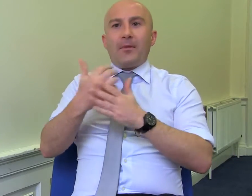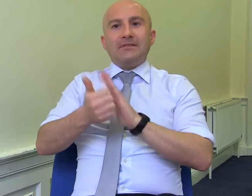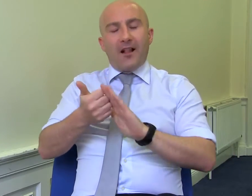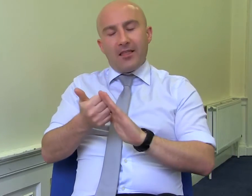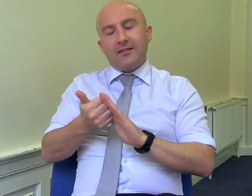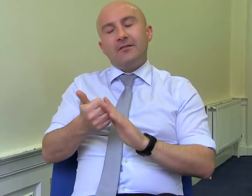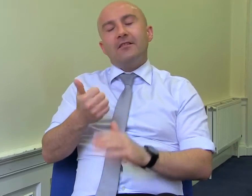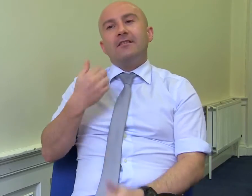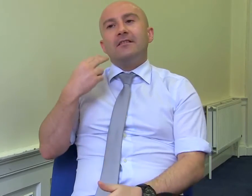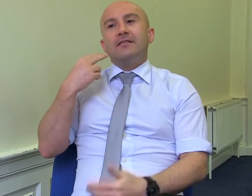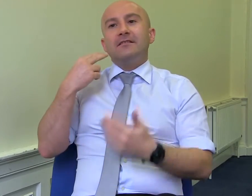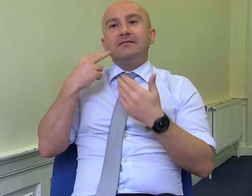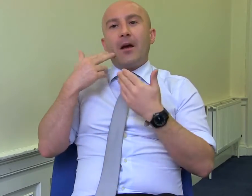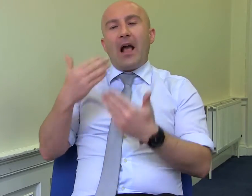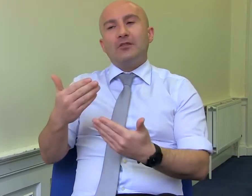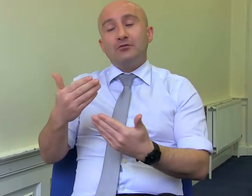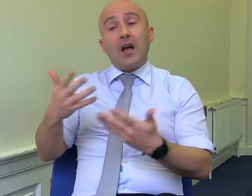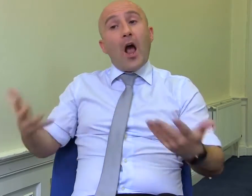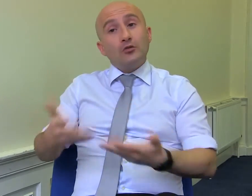and more social worker-type tasks.